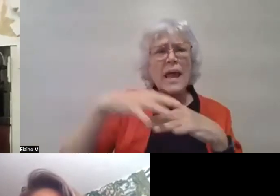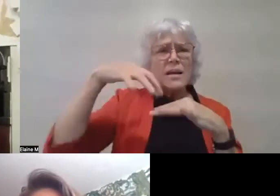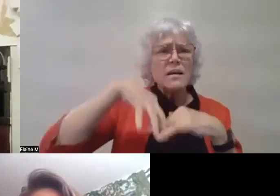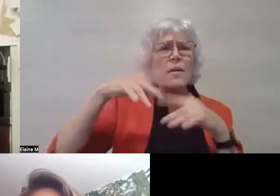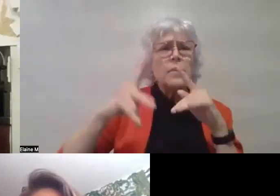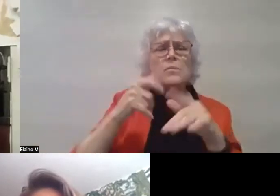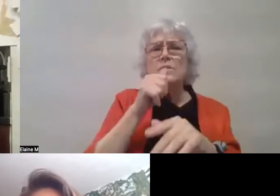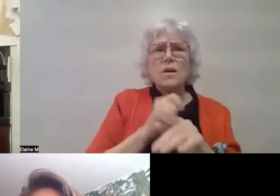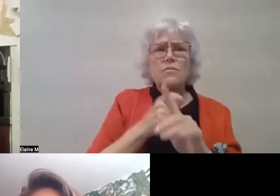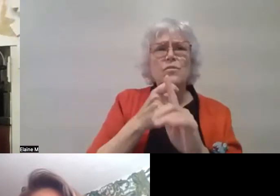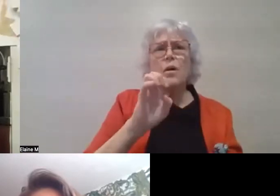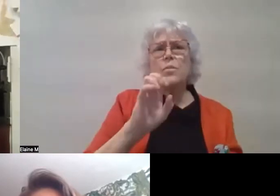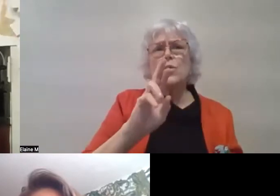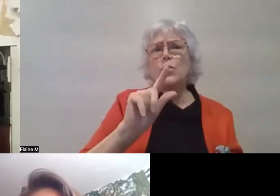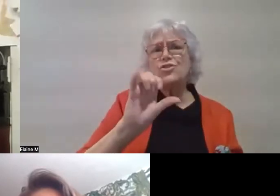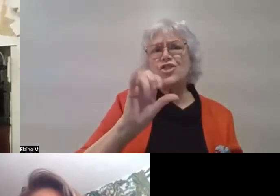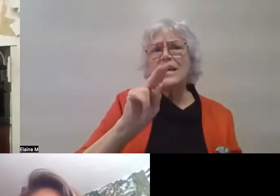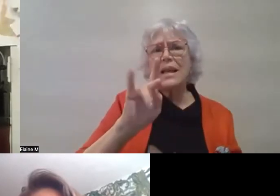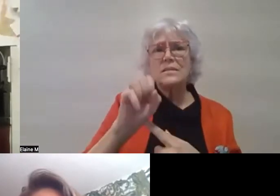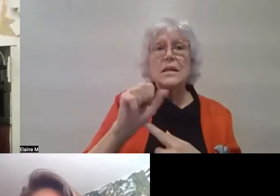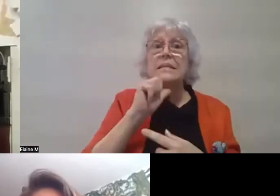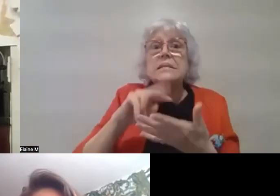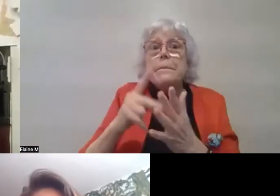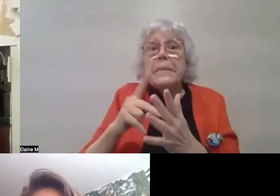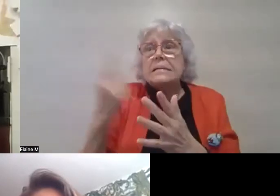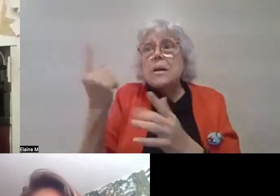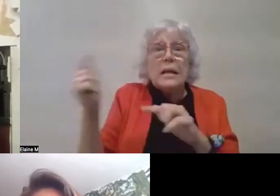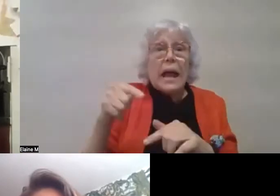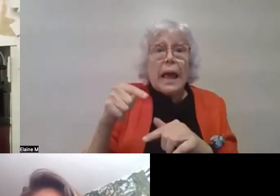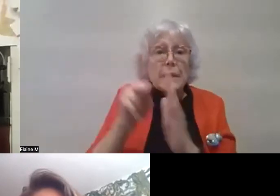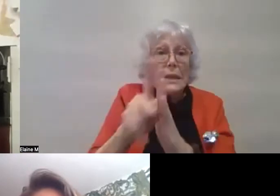and it's not necessarily someone coming in and outright killing you. Sometimes it is a slow death,